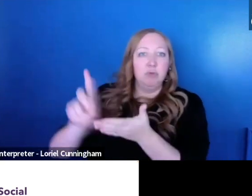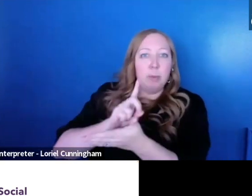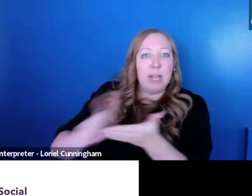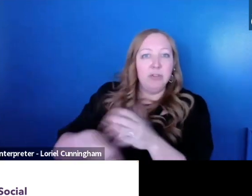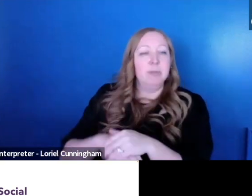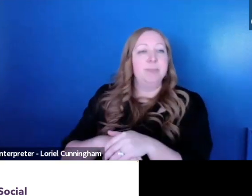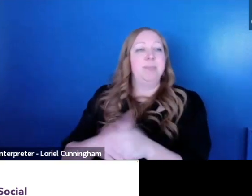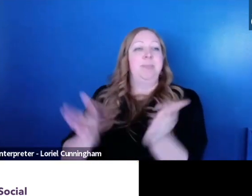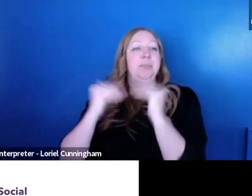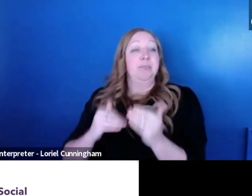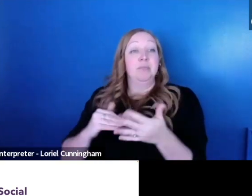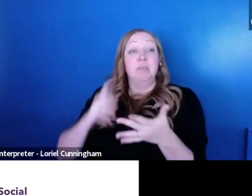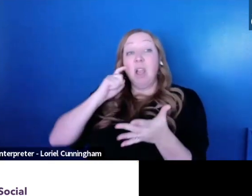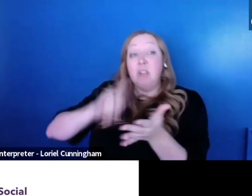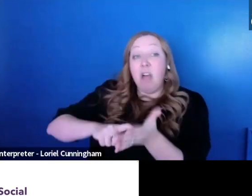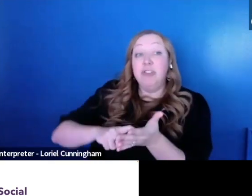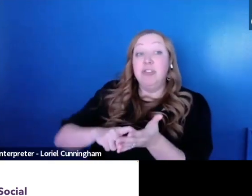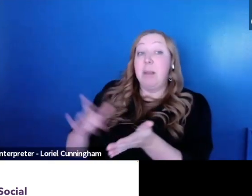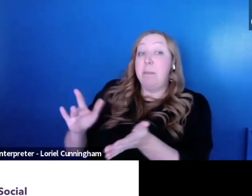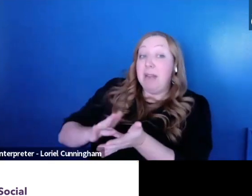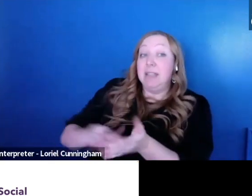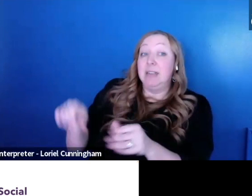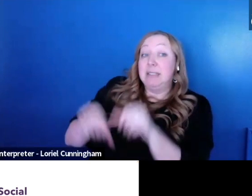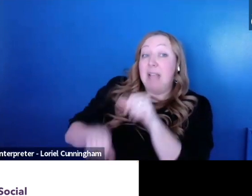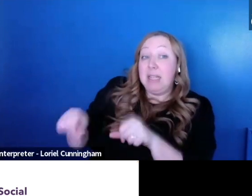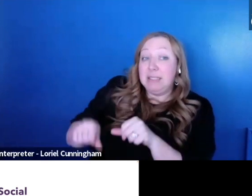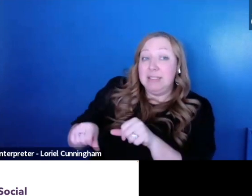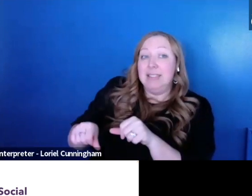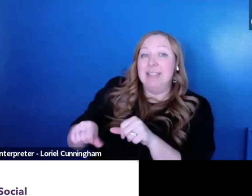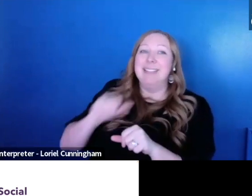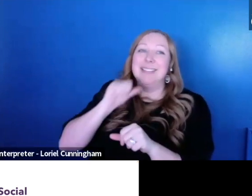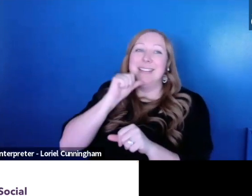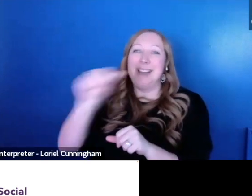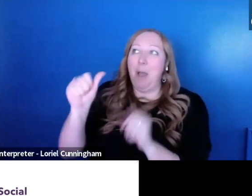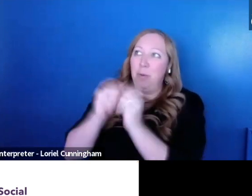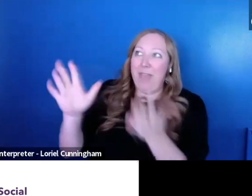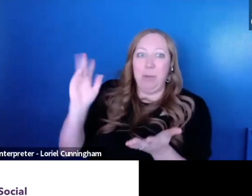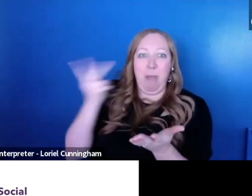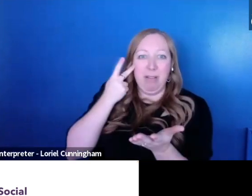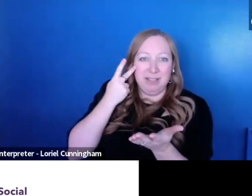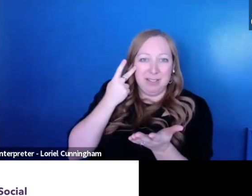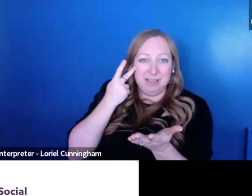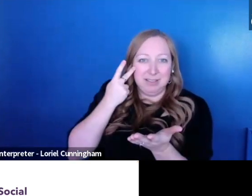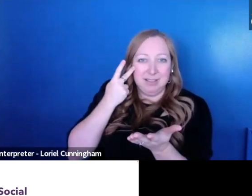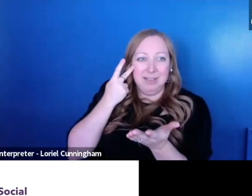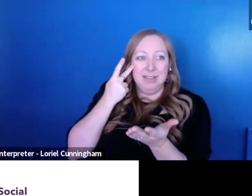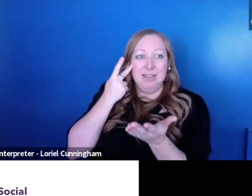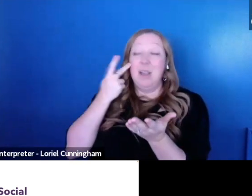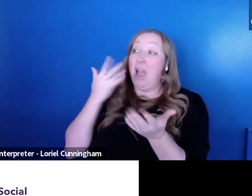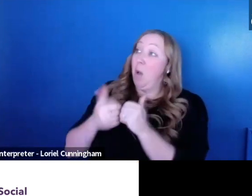medicine nor science is apolitical, and the phenomena explored are often already questions about the racialized